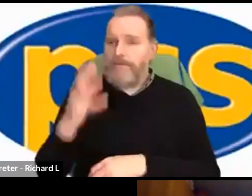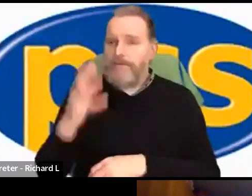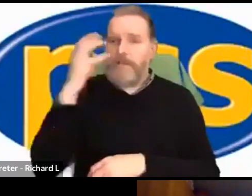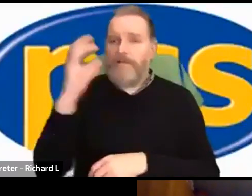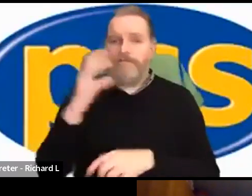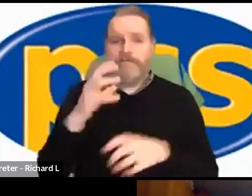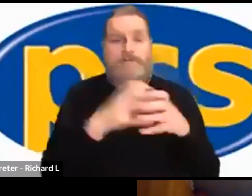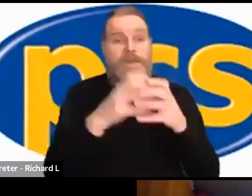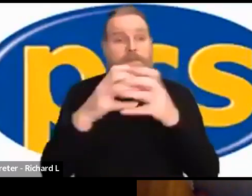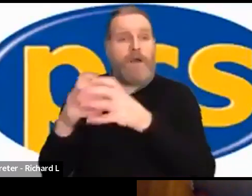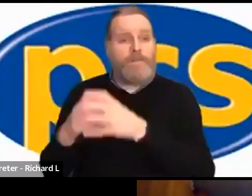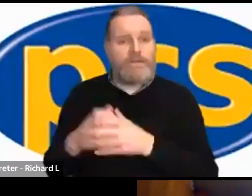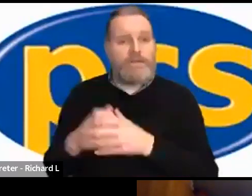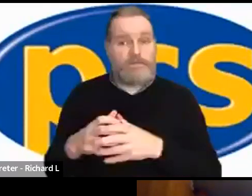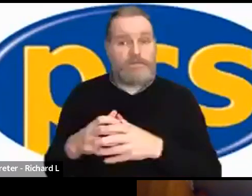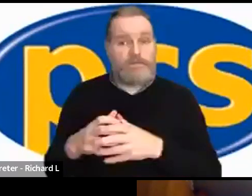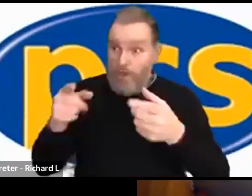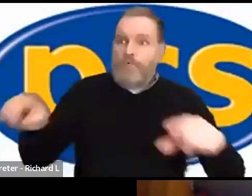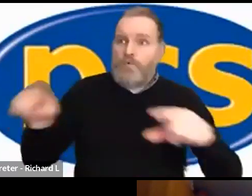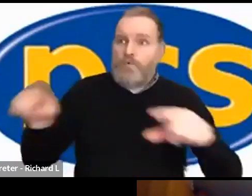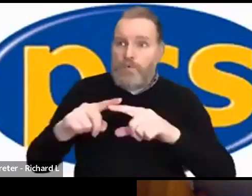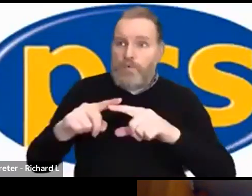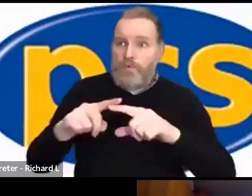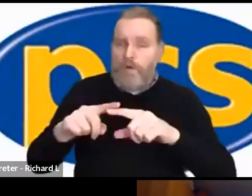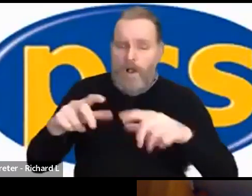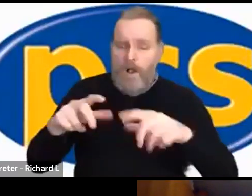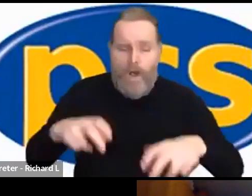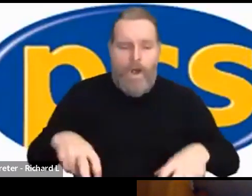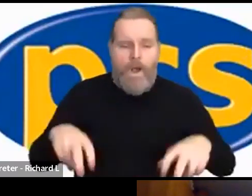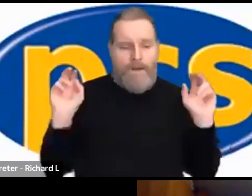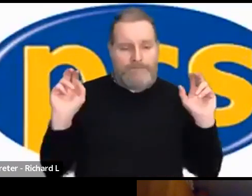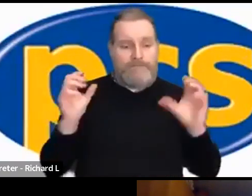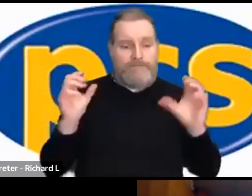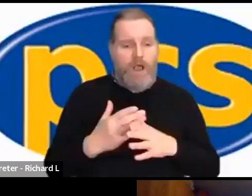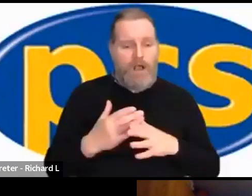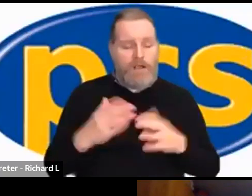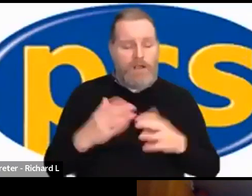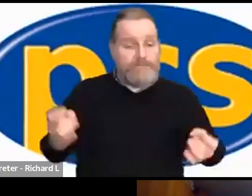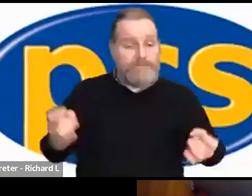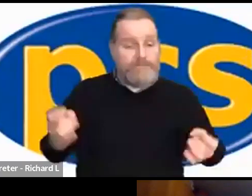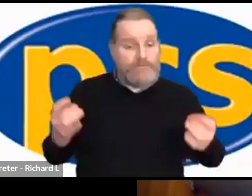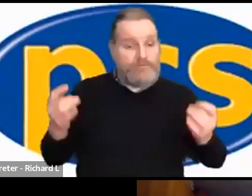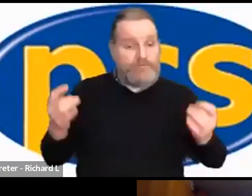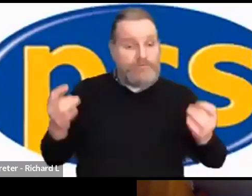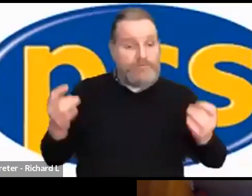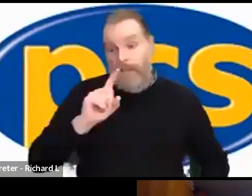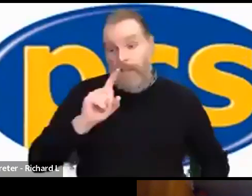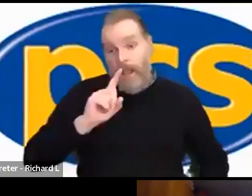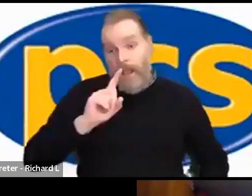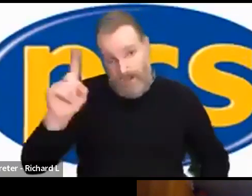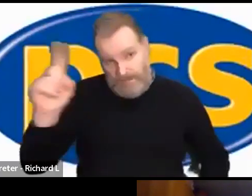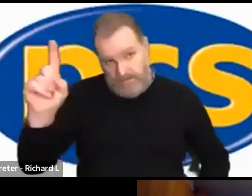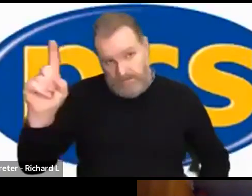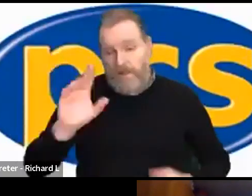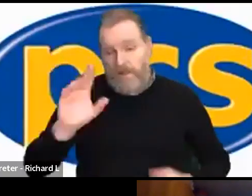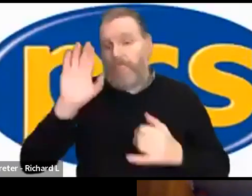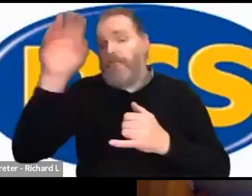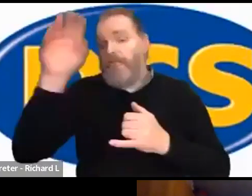, departments, every single departments, every single member who joins us joins that strike puts Us that strike puts Us. In a stronger position. sition for the meeting. We will probably end up having with the